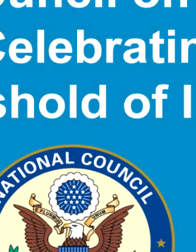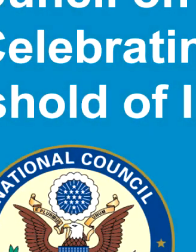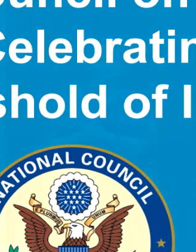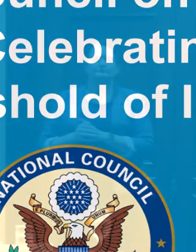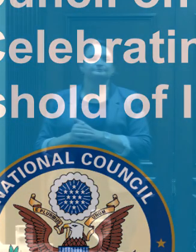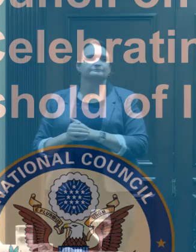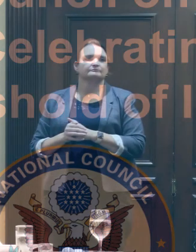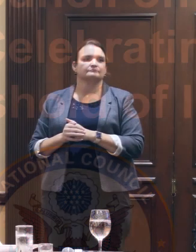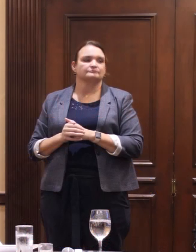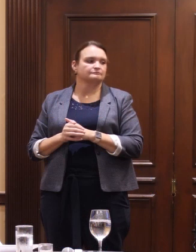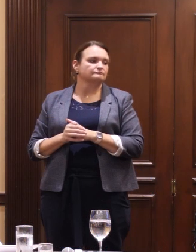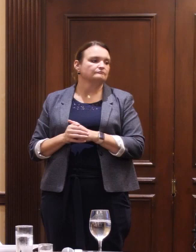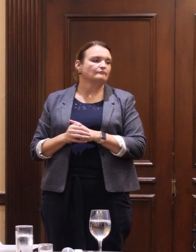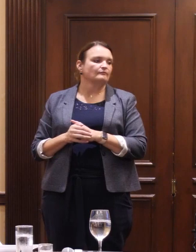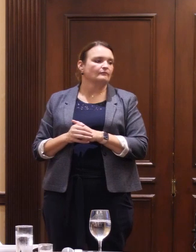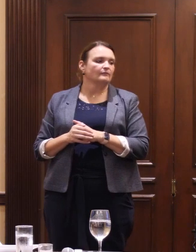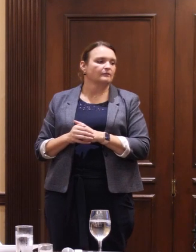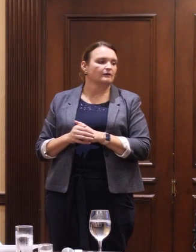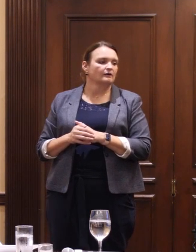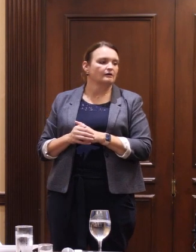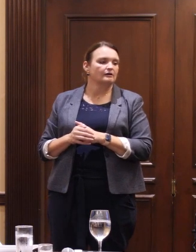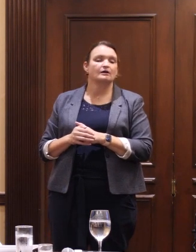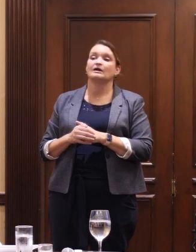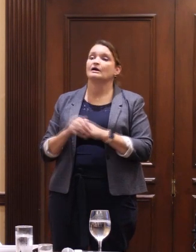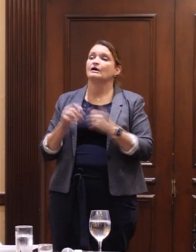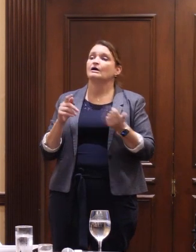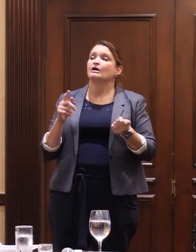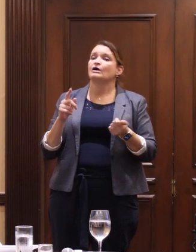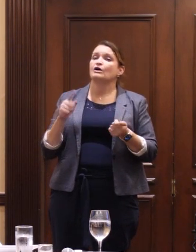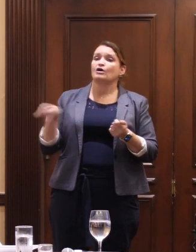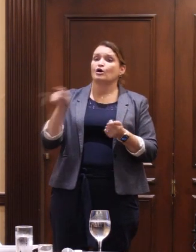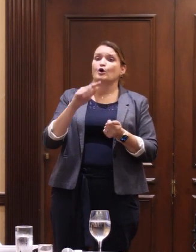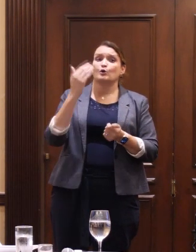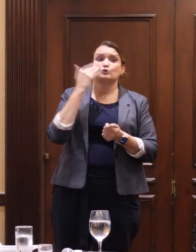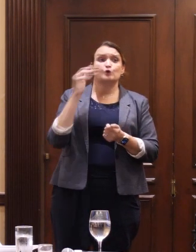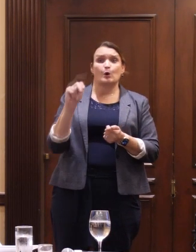Not everybody knows that every time the National Council on Disability celebrates the anniversary